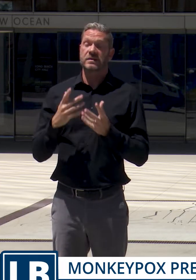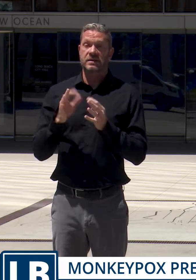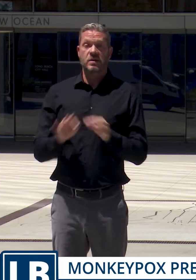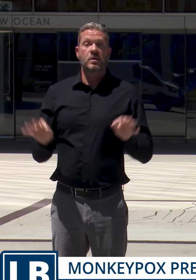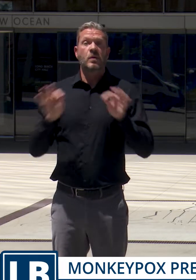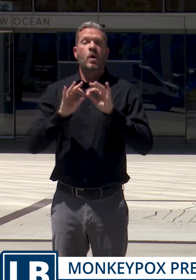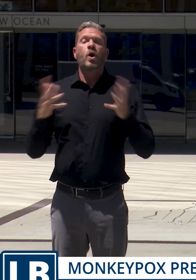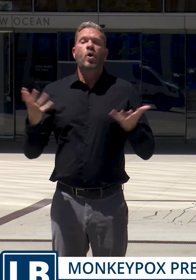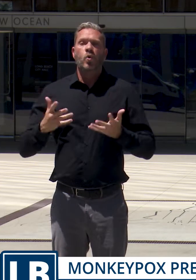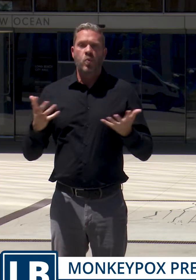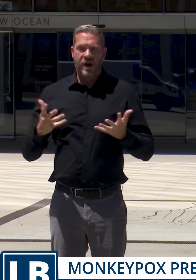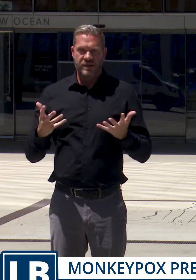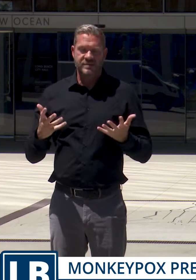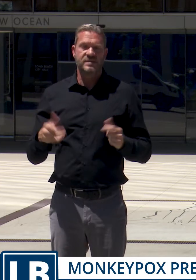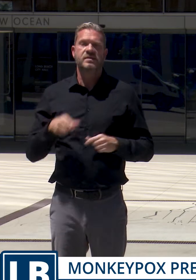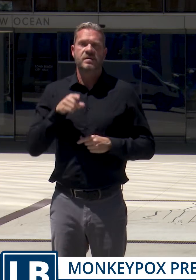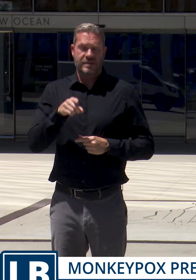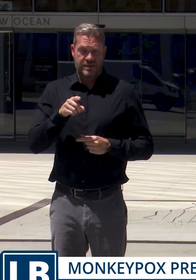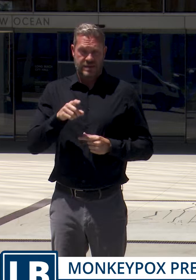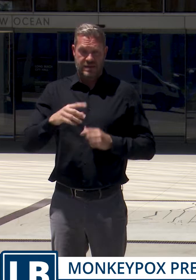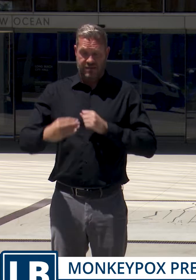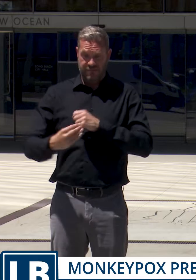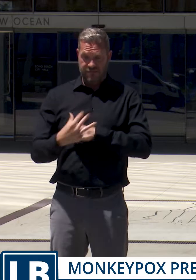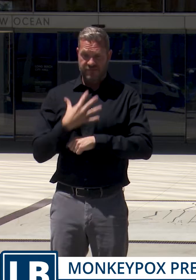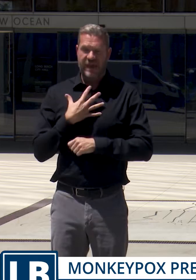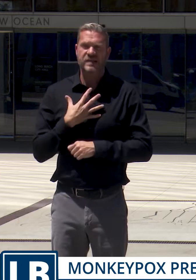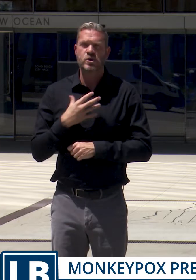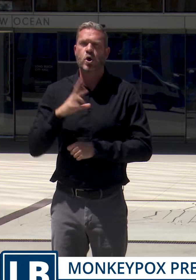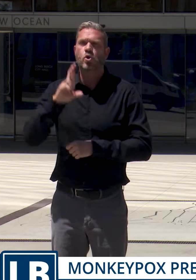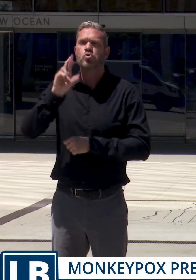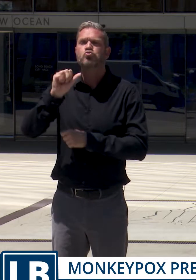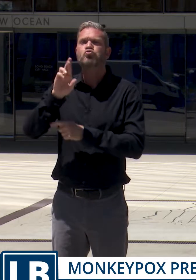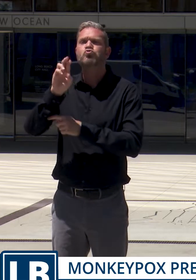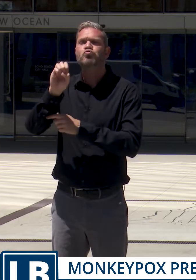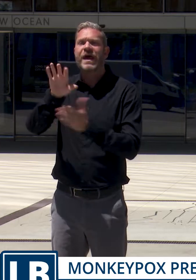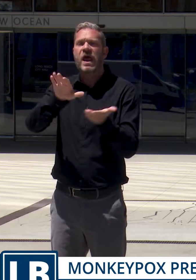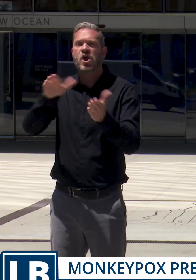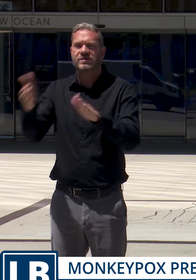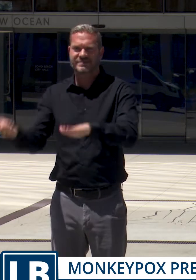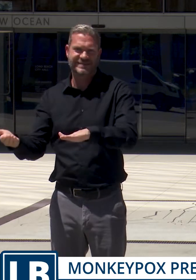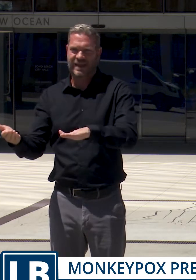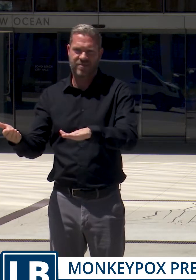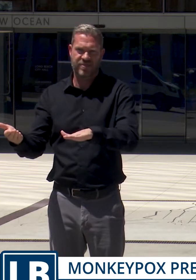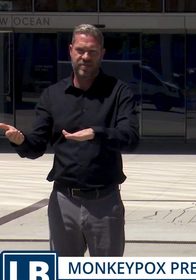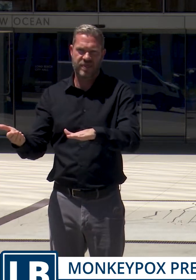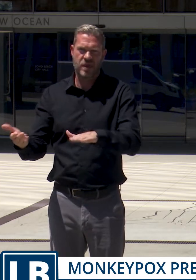outbreak are rarely fatal and most infections last two to four weeks and go away on their